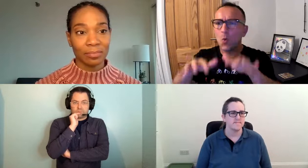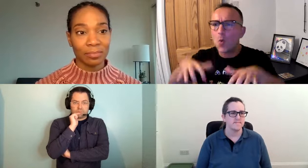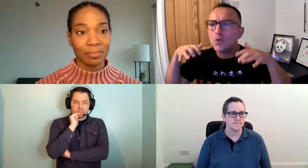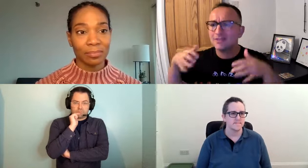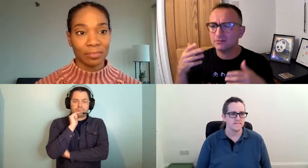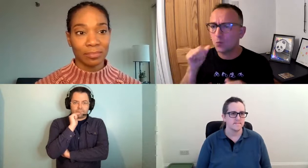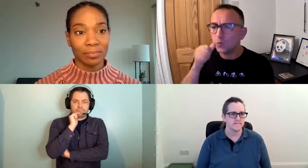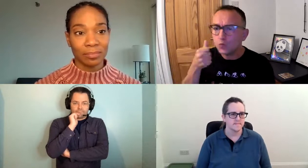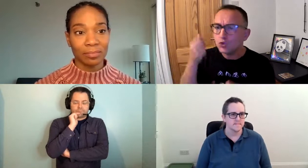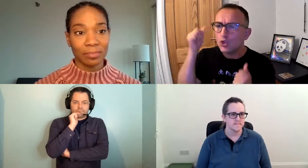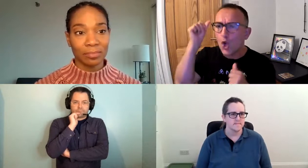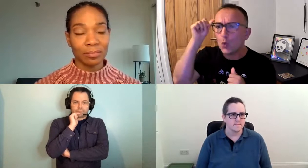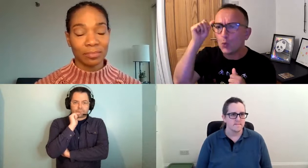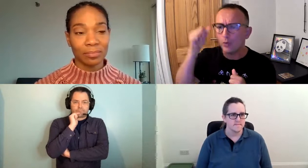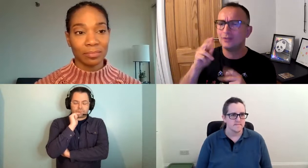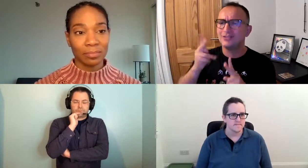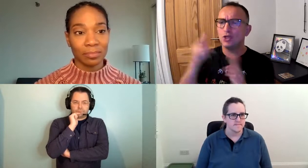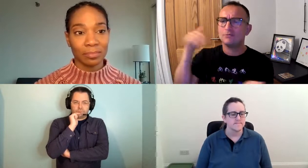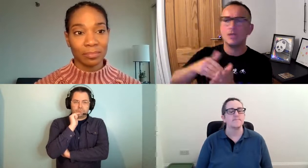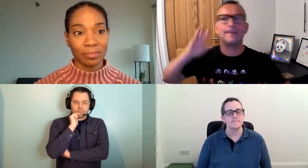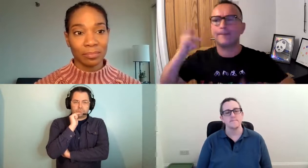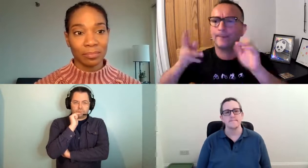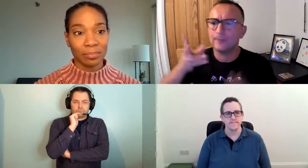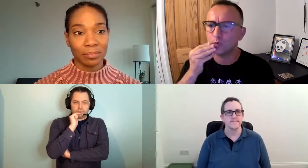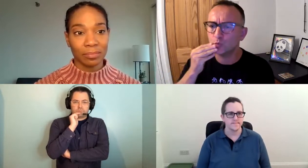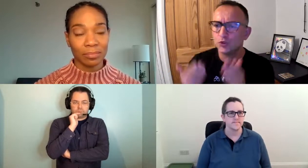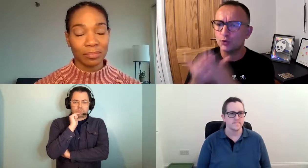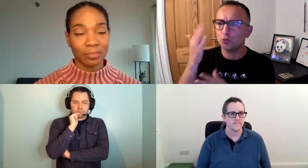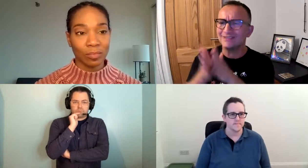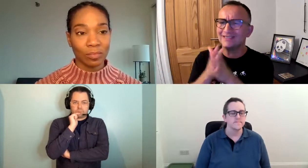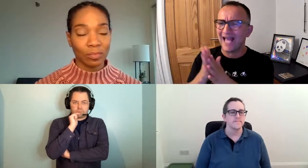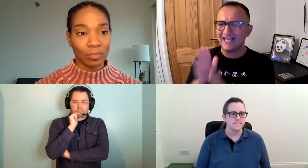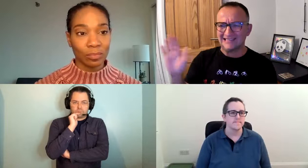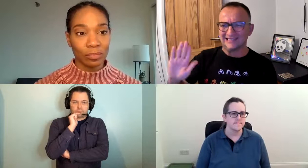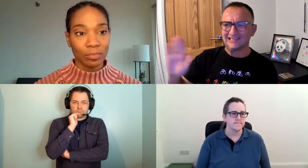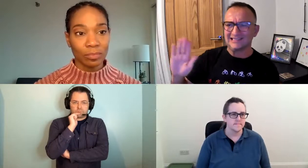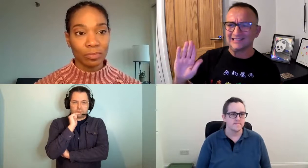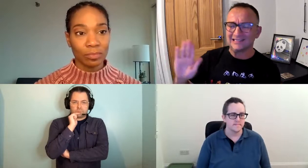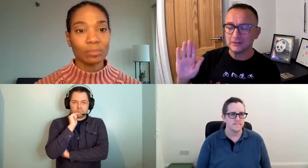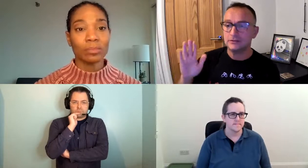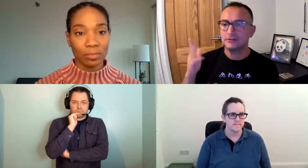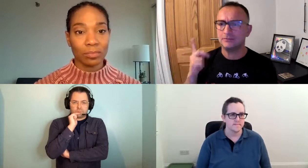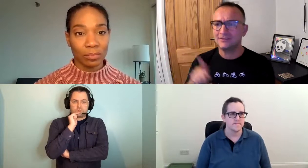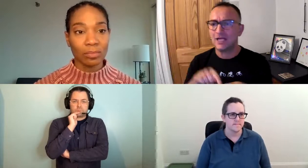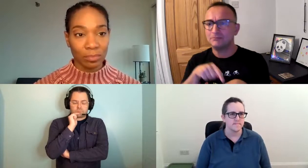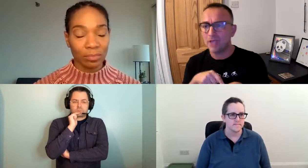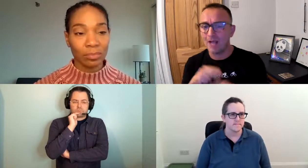out of context or without explanation, so it seems to be its used more by people trying to identify